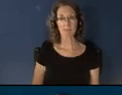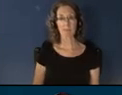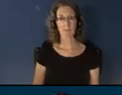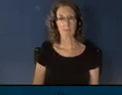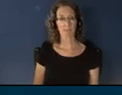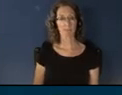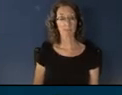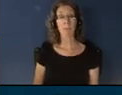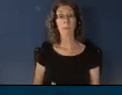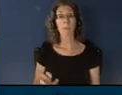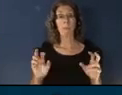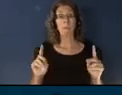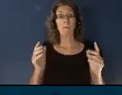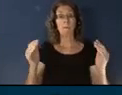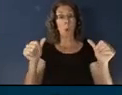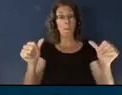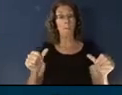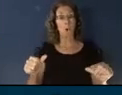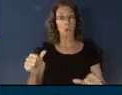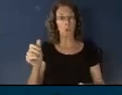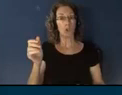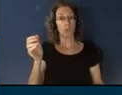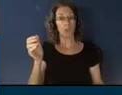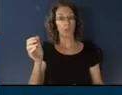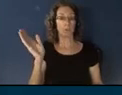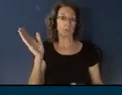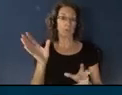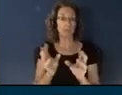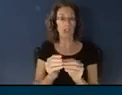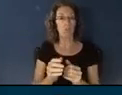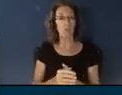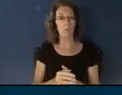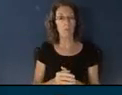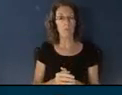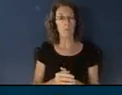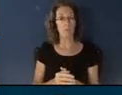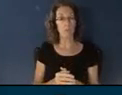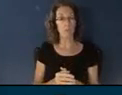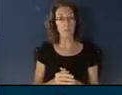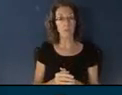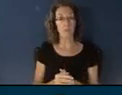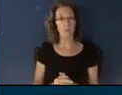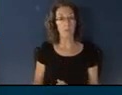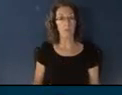Okay now for the poster sessions um we have a platform um I think it's Articulate.